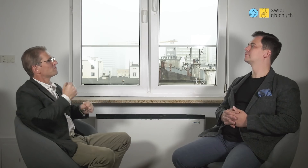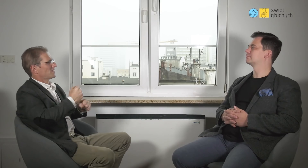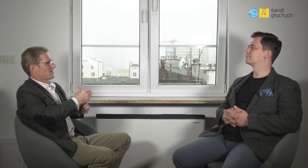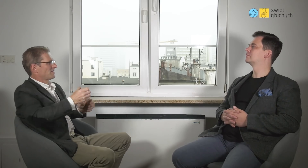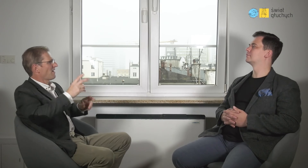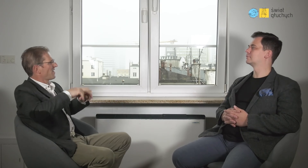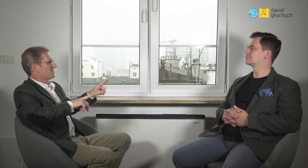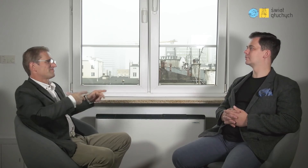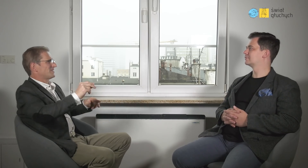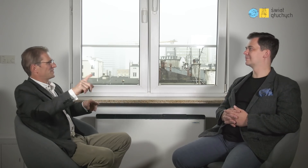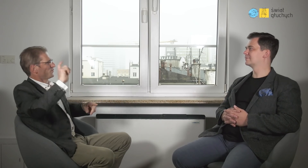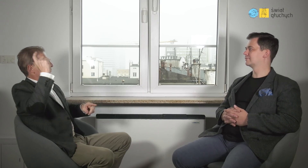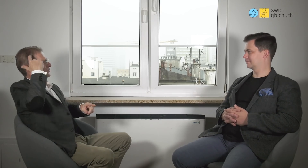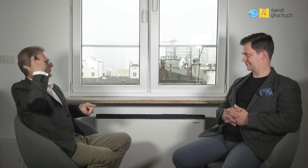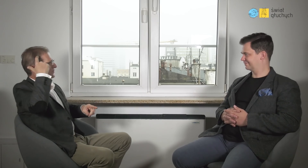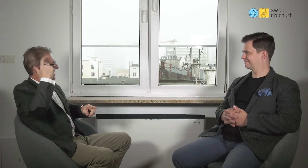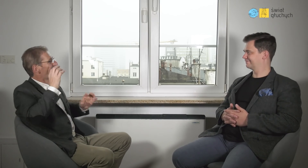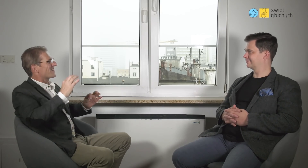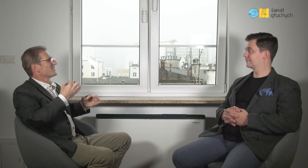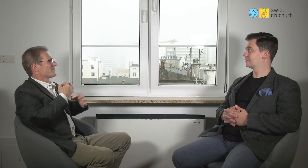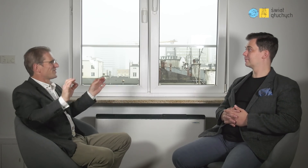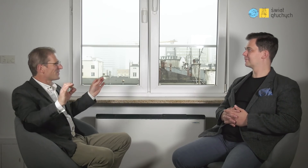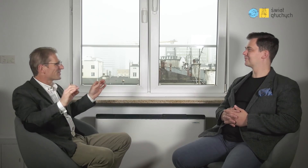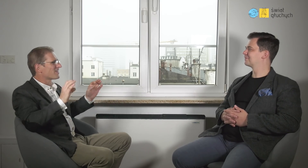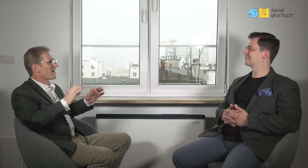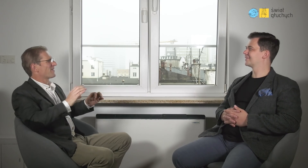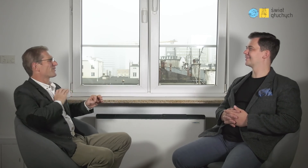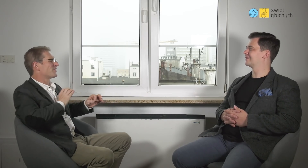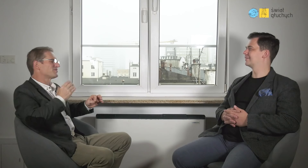they mainly dealt with translators. Now there is availability for translators,